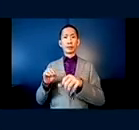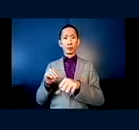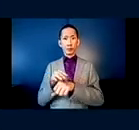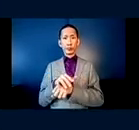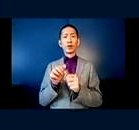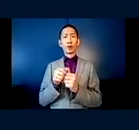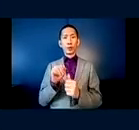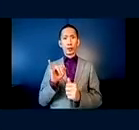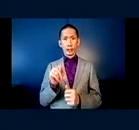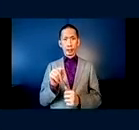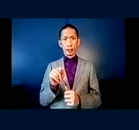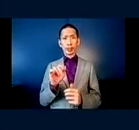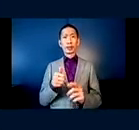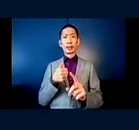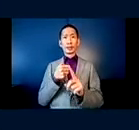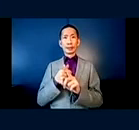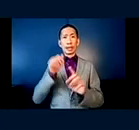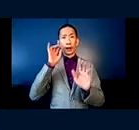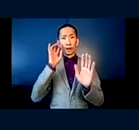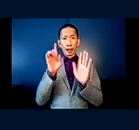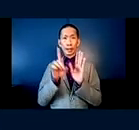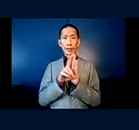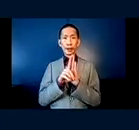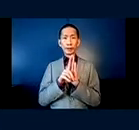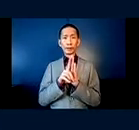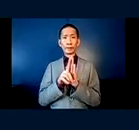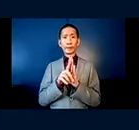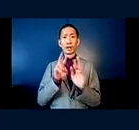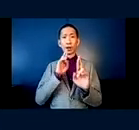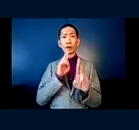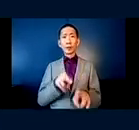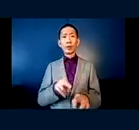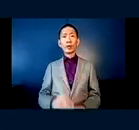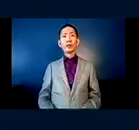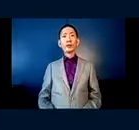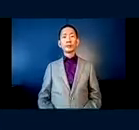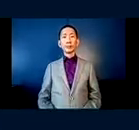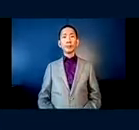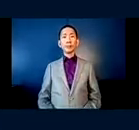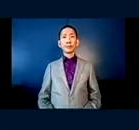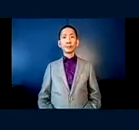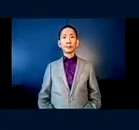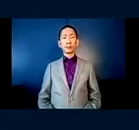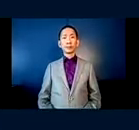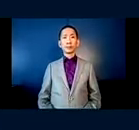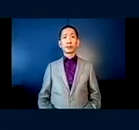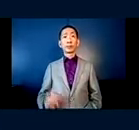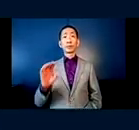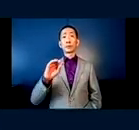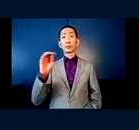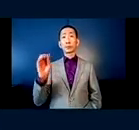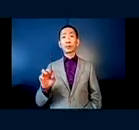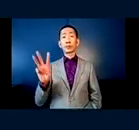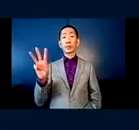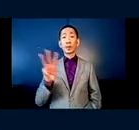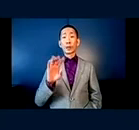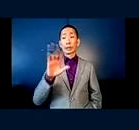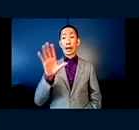AND IT DOES CARRY SOME WEIGHT WITH IT. THE SELF-IDENTIFIED REPORT, RIGHT? AND THEN IF YOU LOOK AT